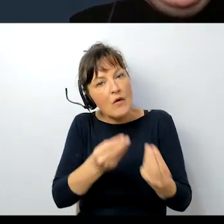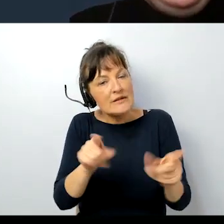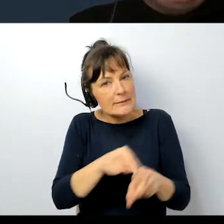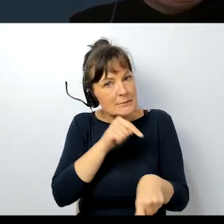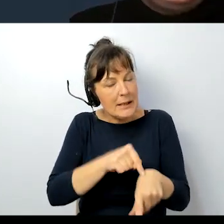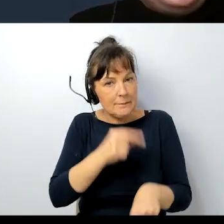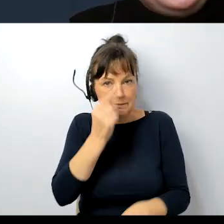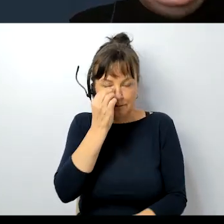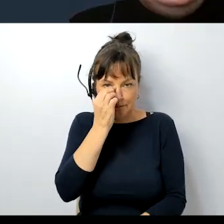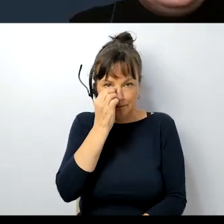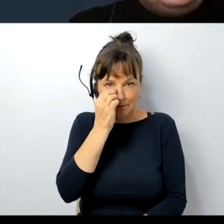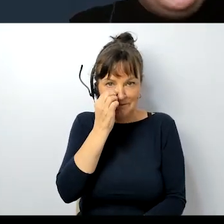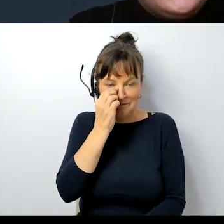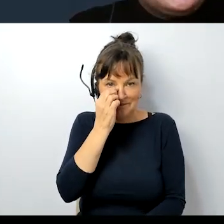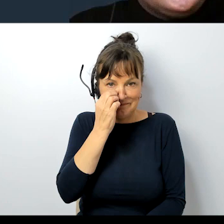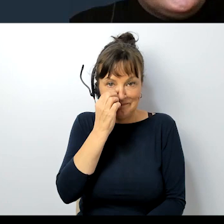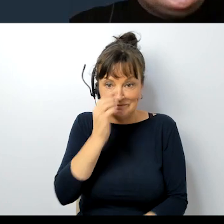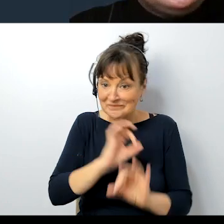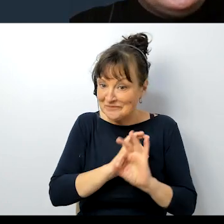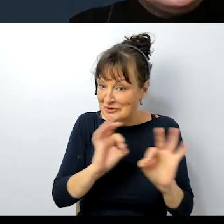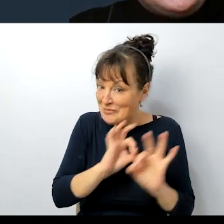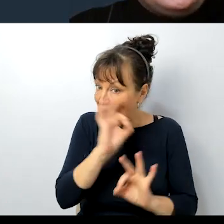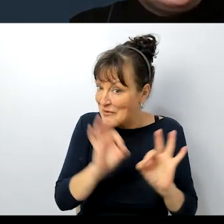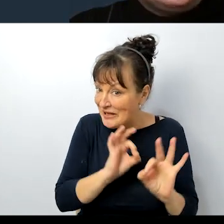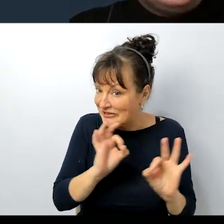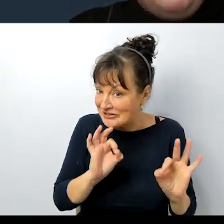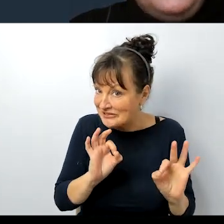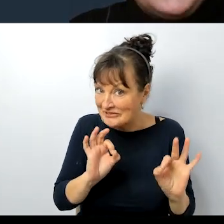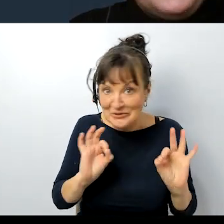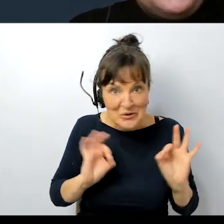that we spoke about earlier, will also show you the current salaries that are offered.